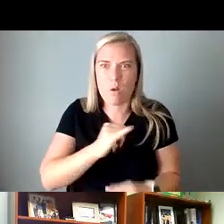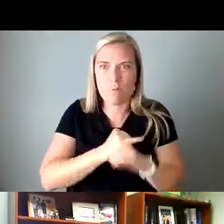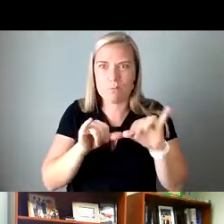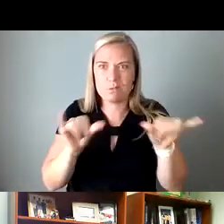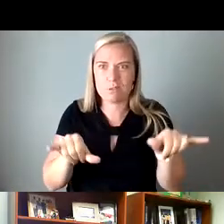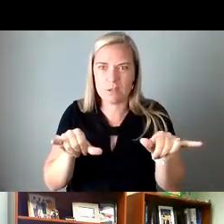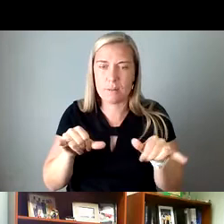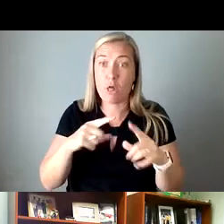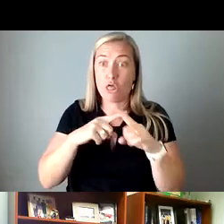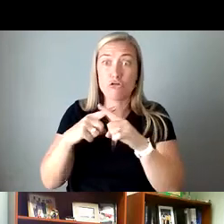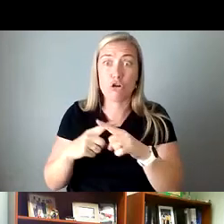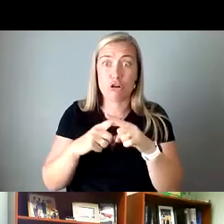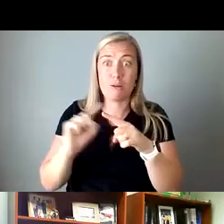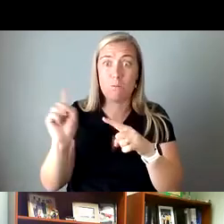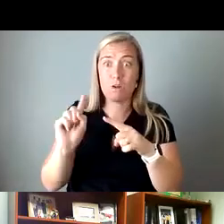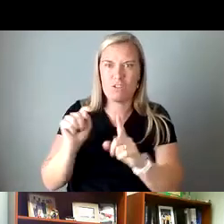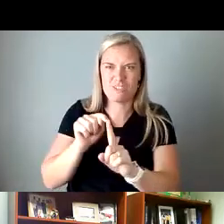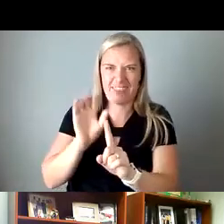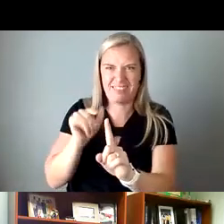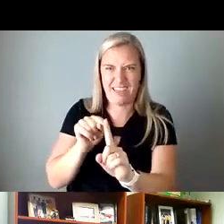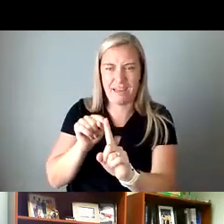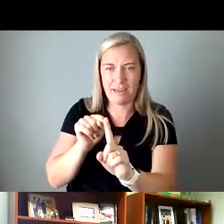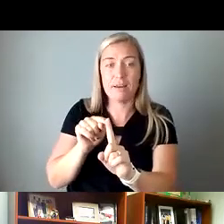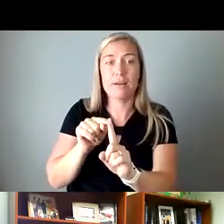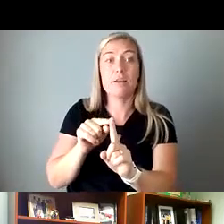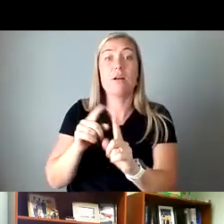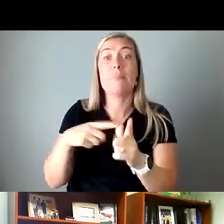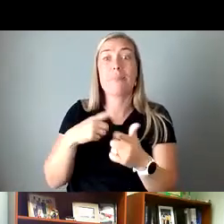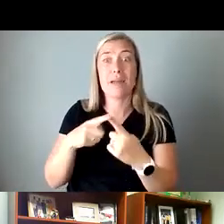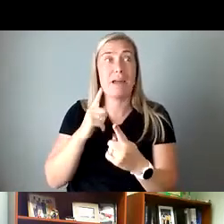develop antibodies, and other defenses to that target. And you'll be able to optimize